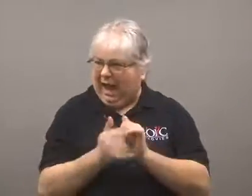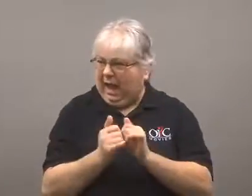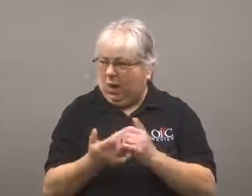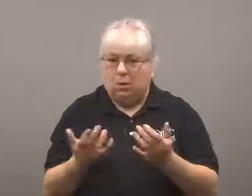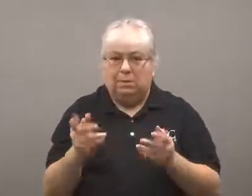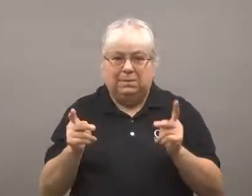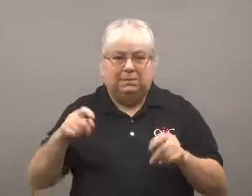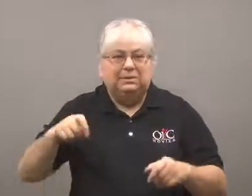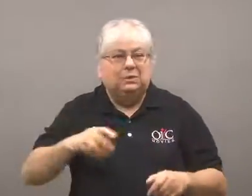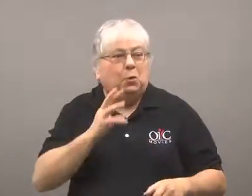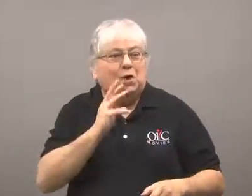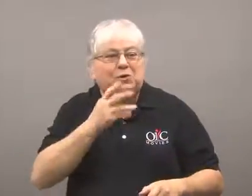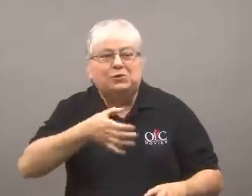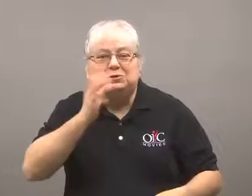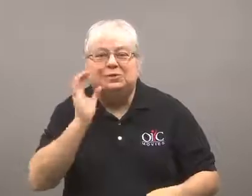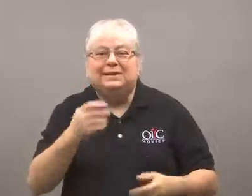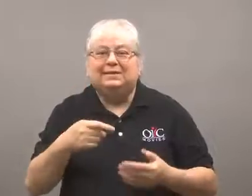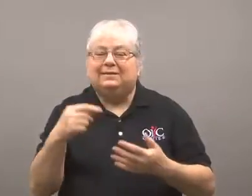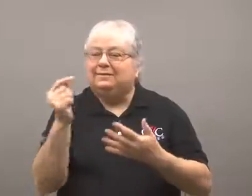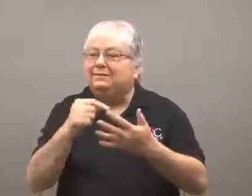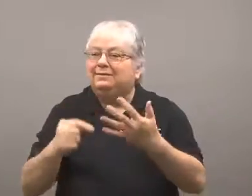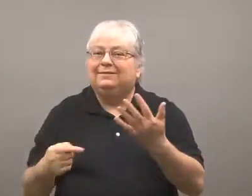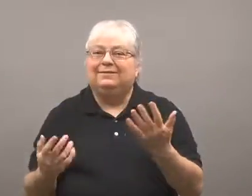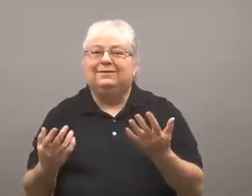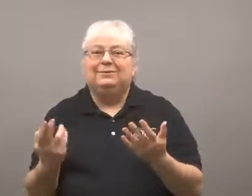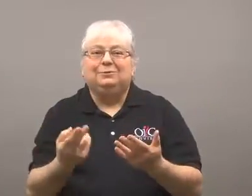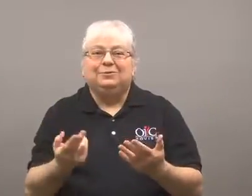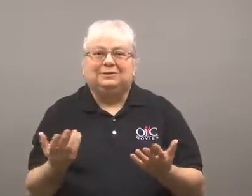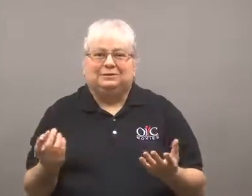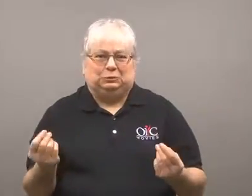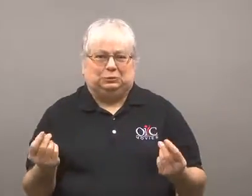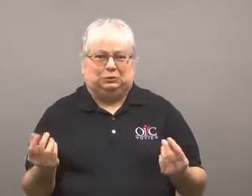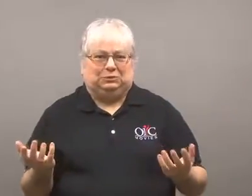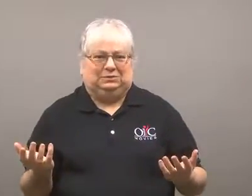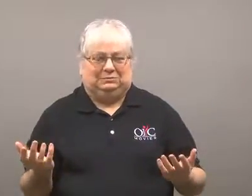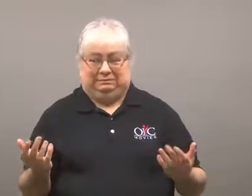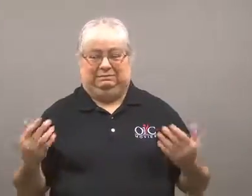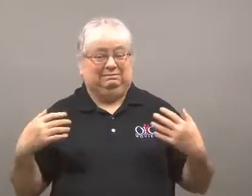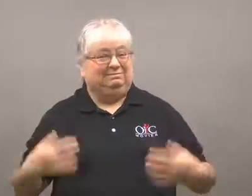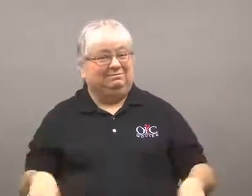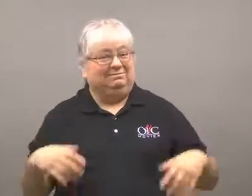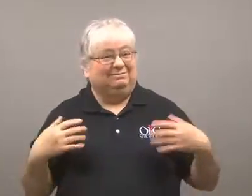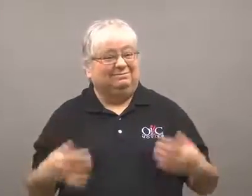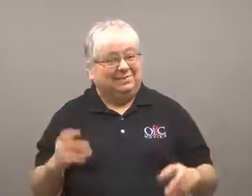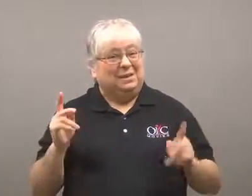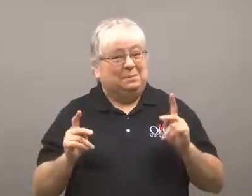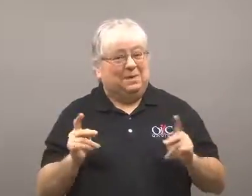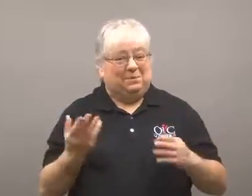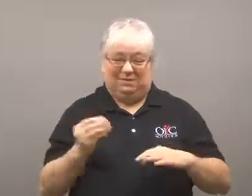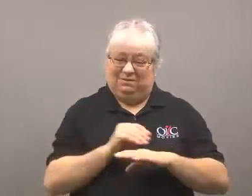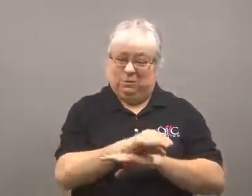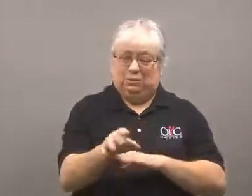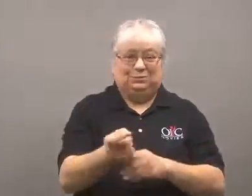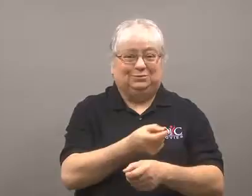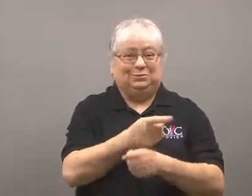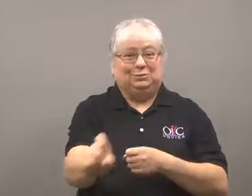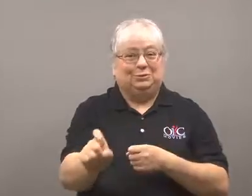People will need drinking water, so how will they get it?